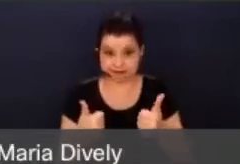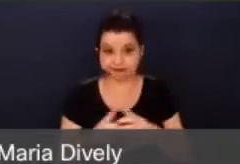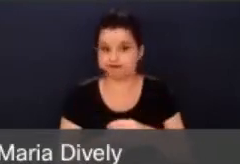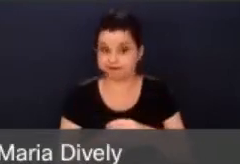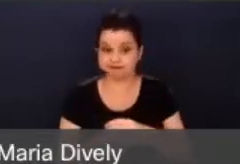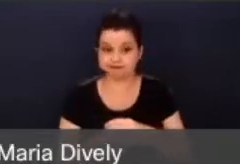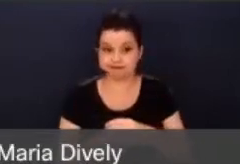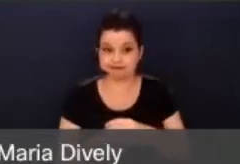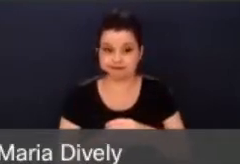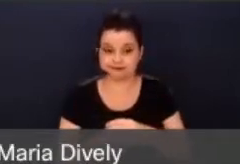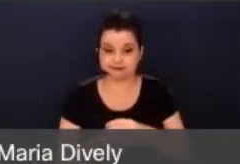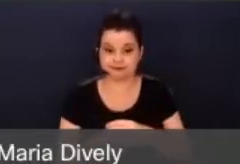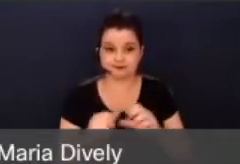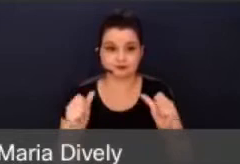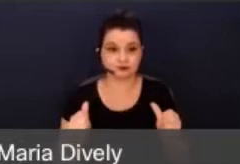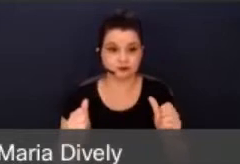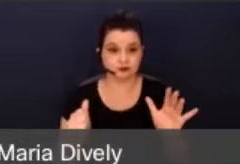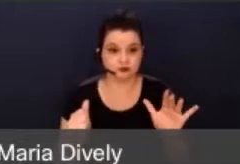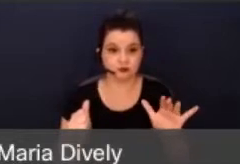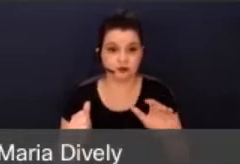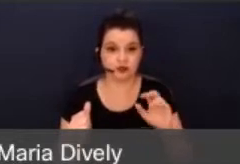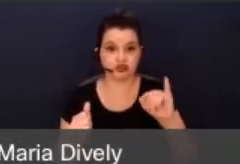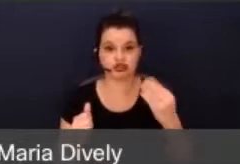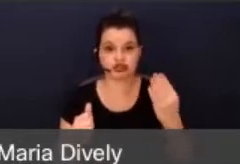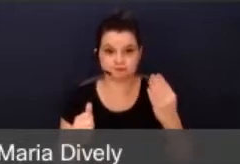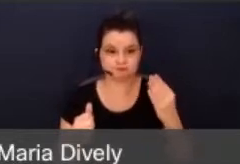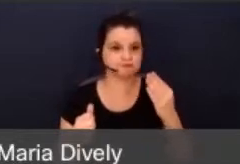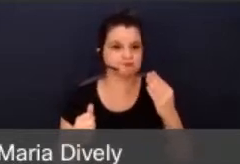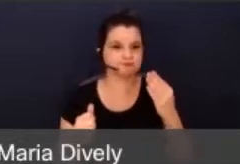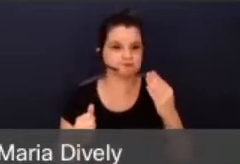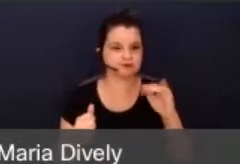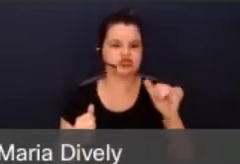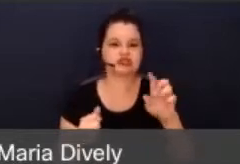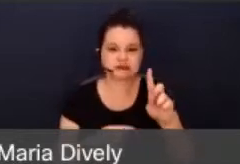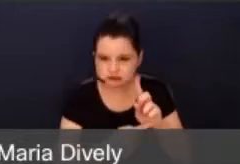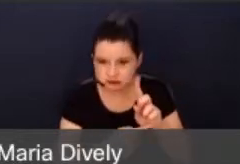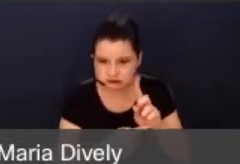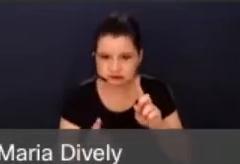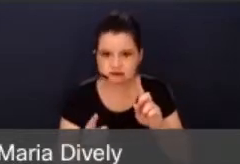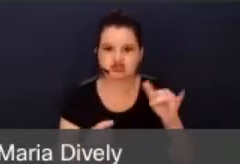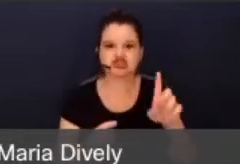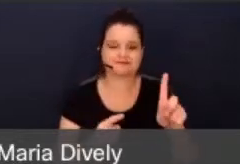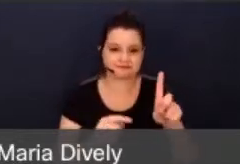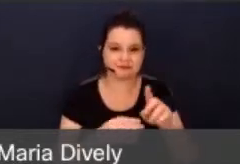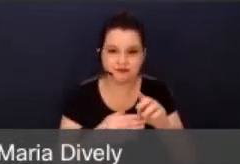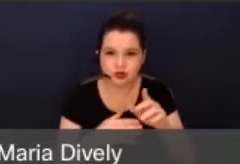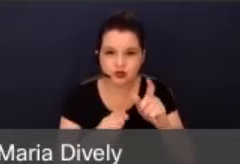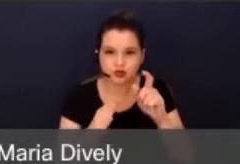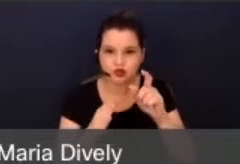Okay, um, let's see. When writing or text for a chart or table,